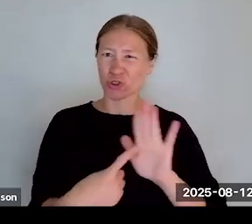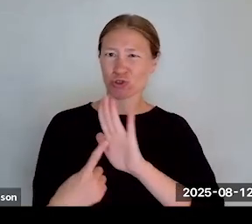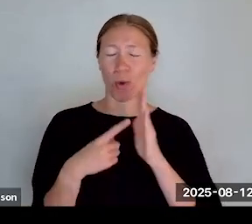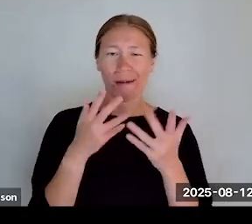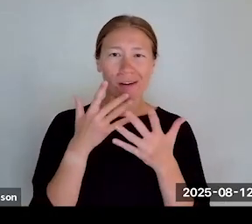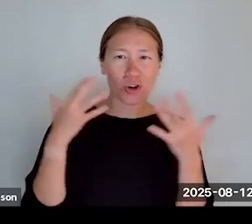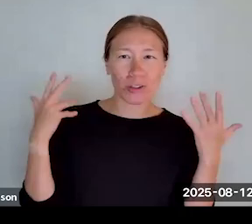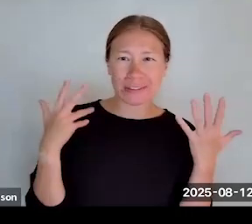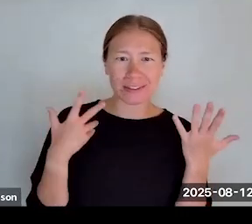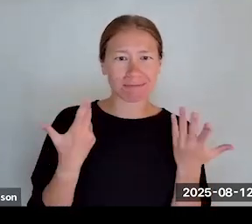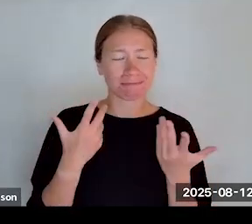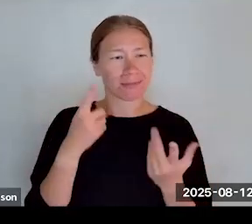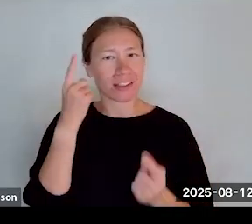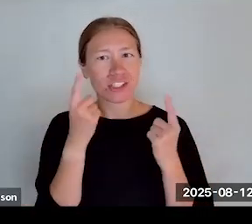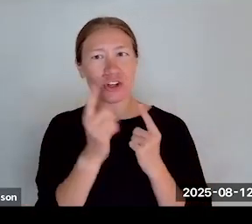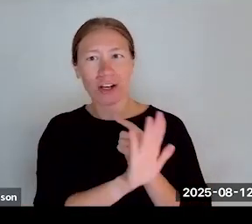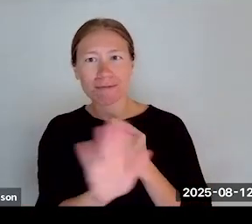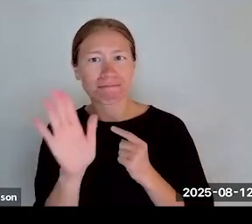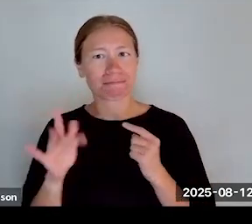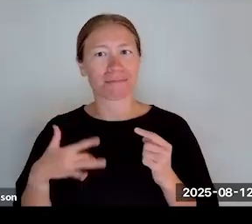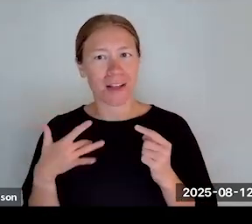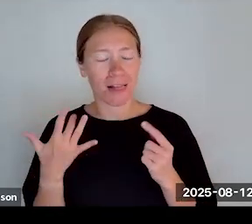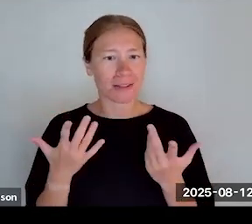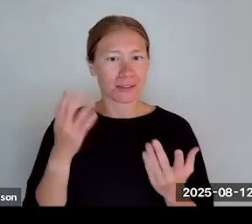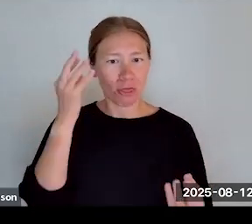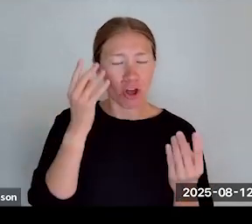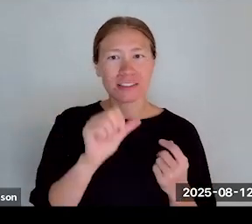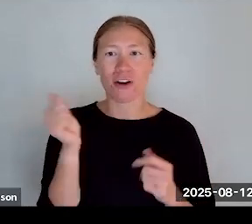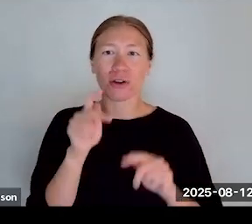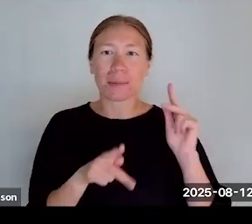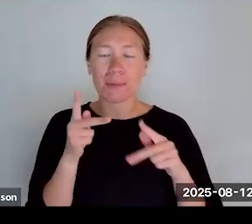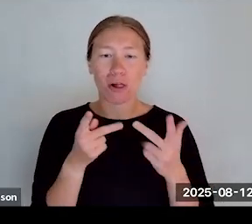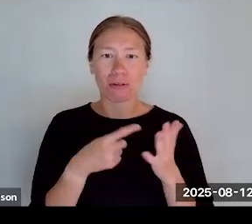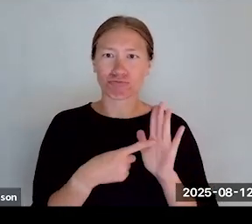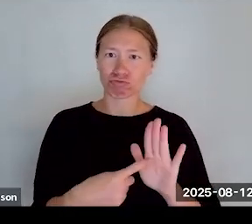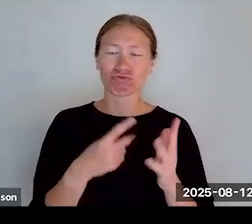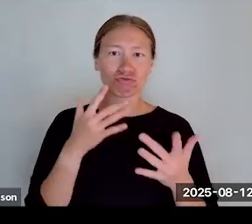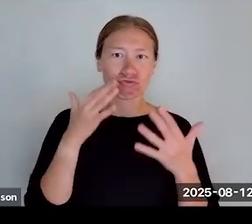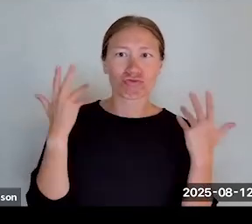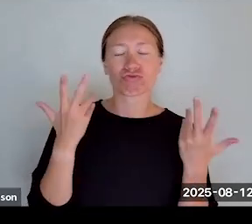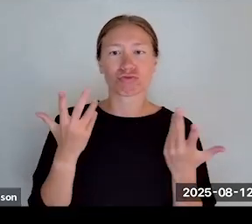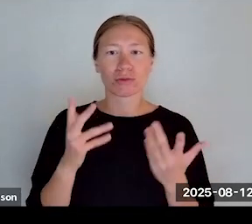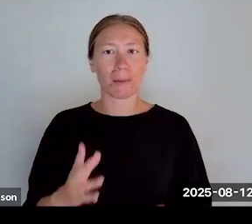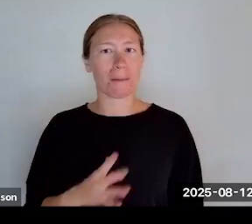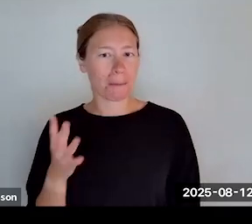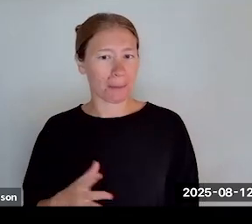of others, showing respect, being polite, and exercising good judgment in your interactions.